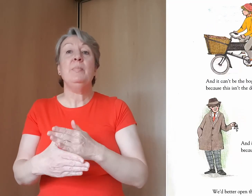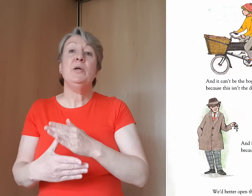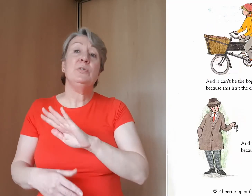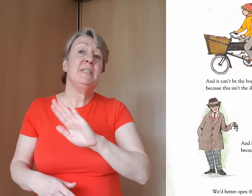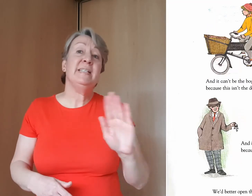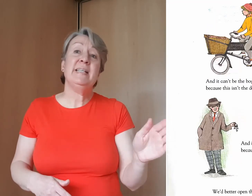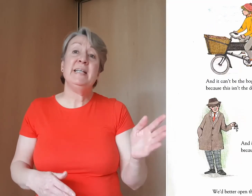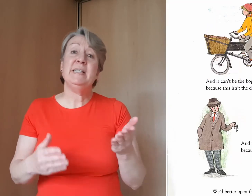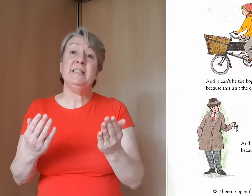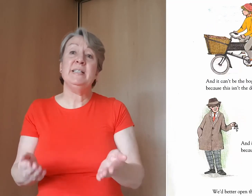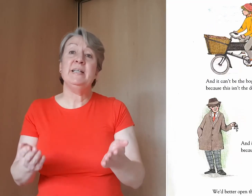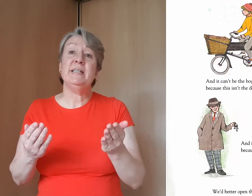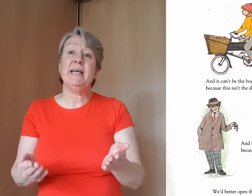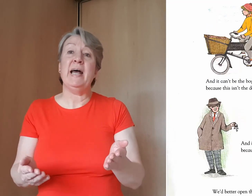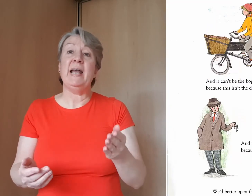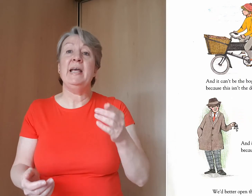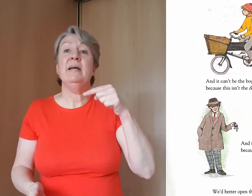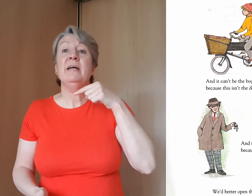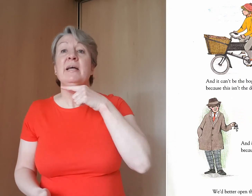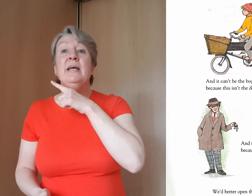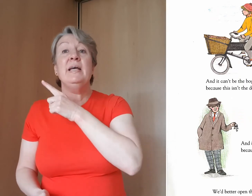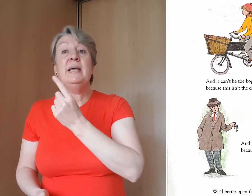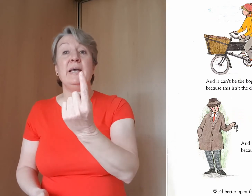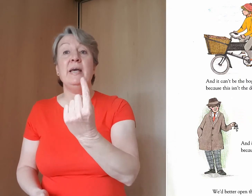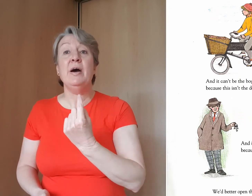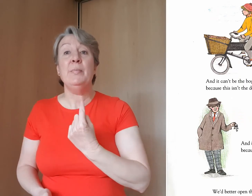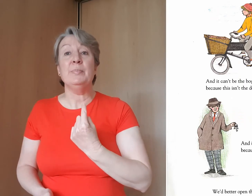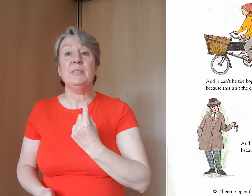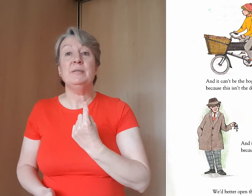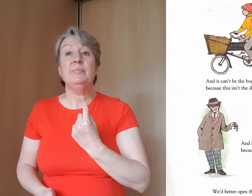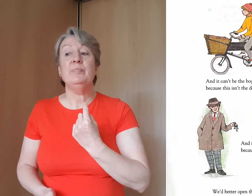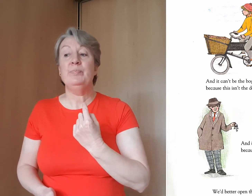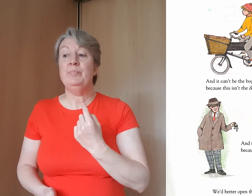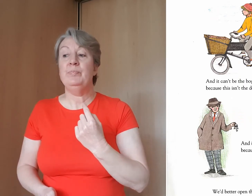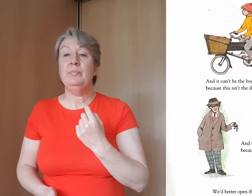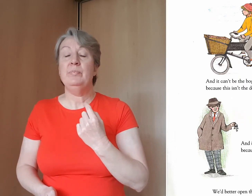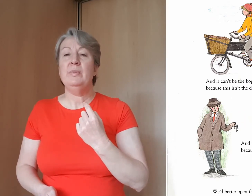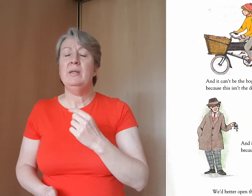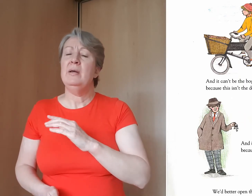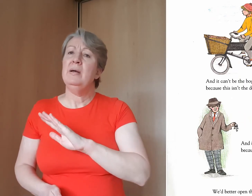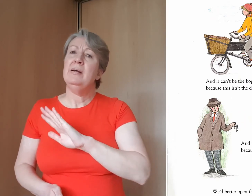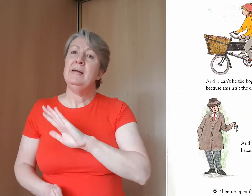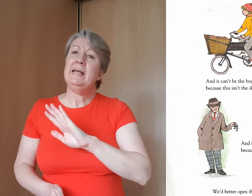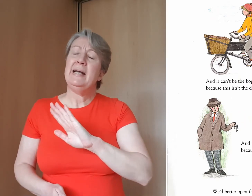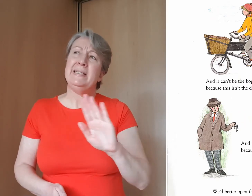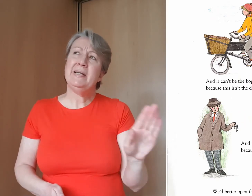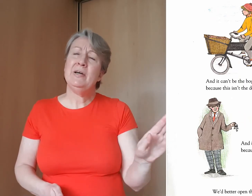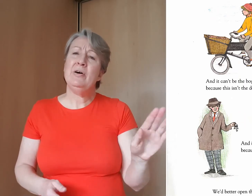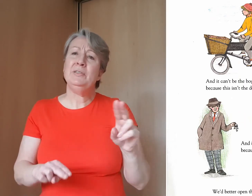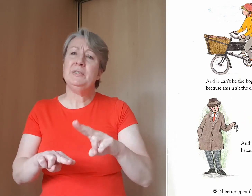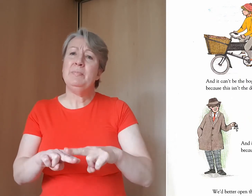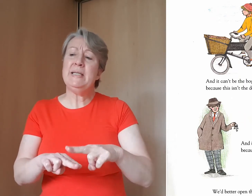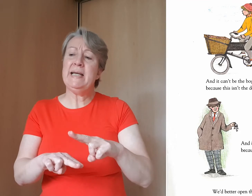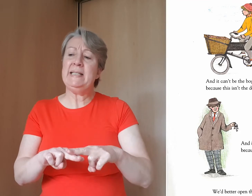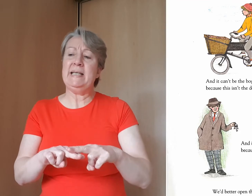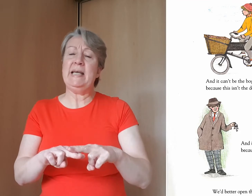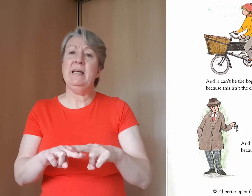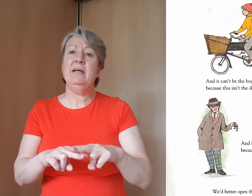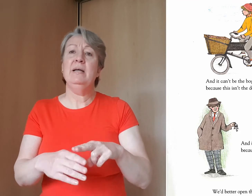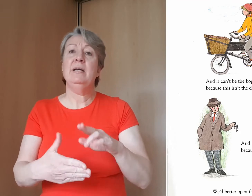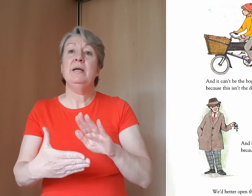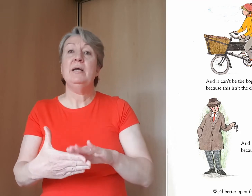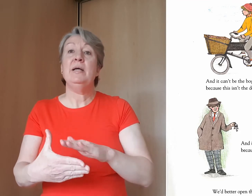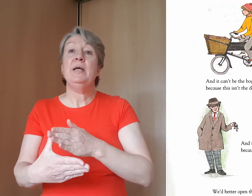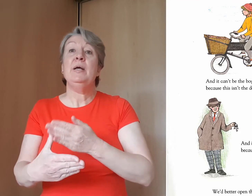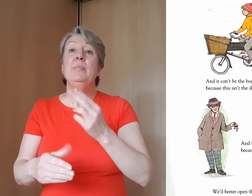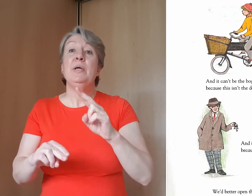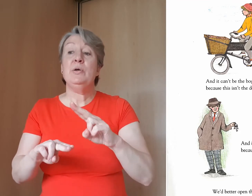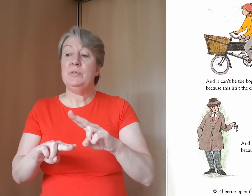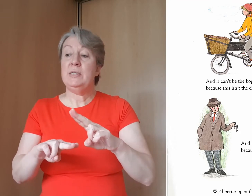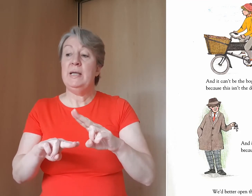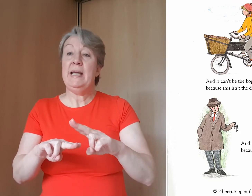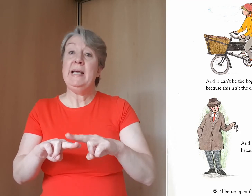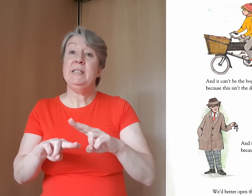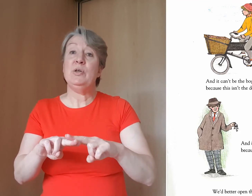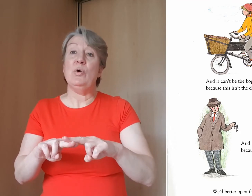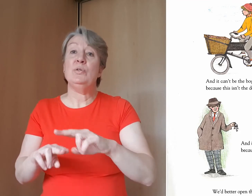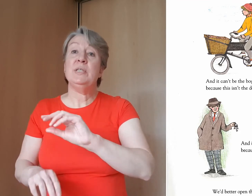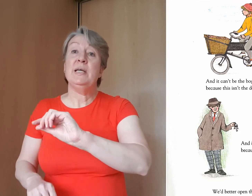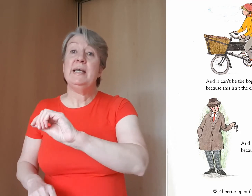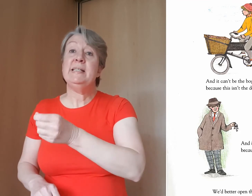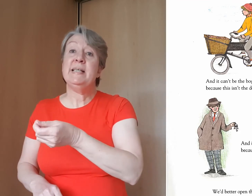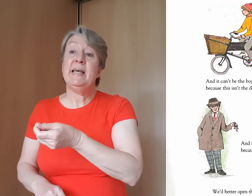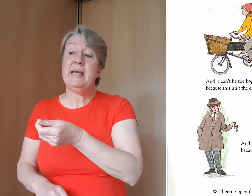because this isn't the day he comes and it can't be daddy because he's got his key.